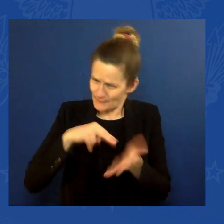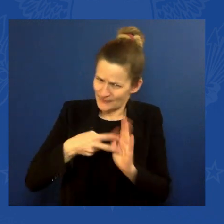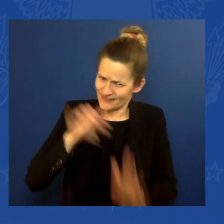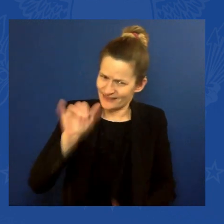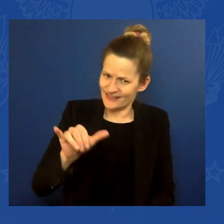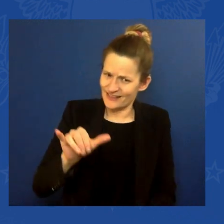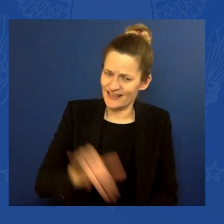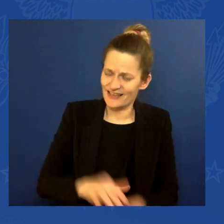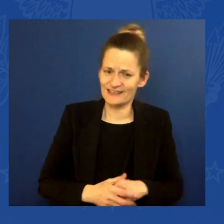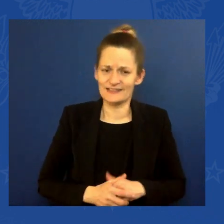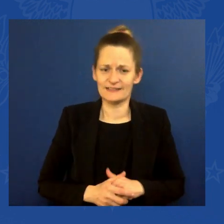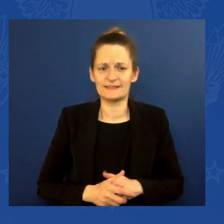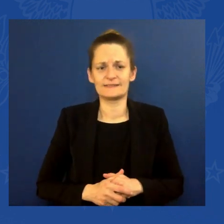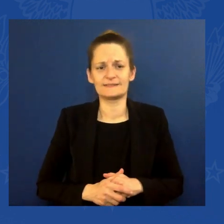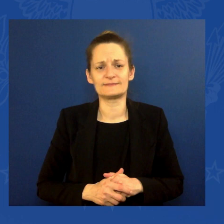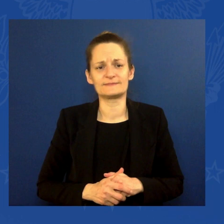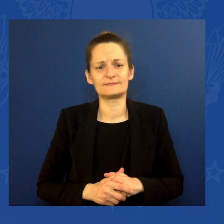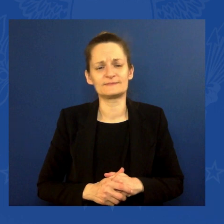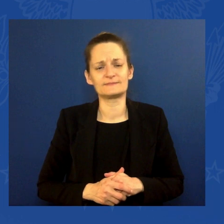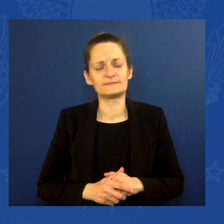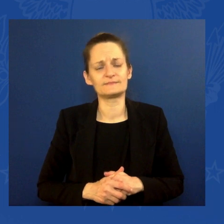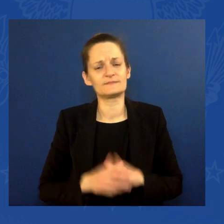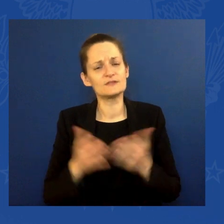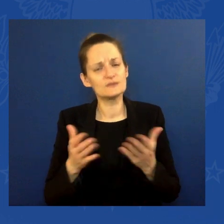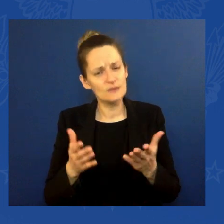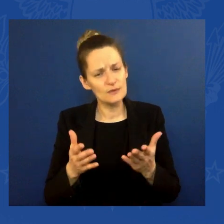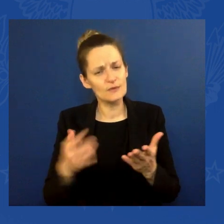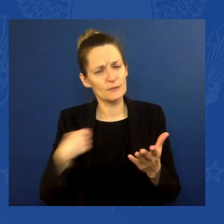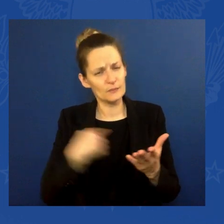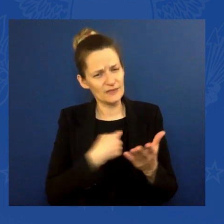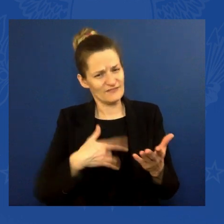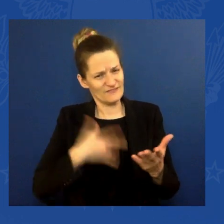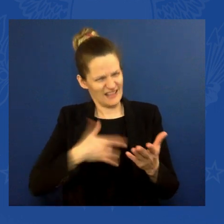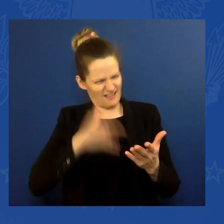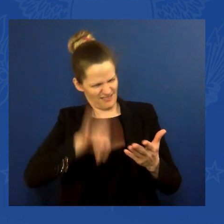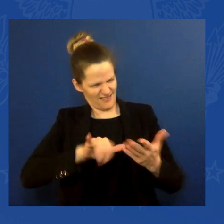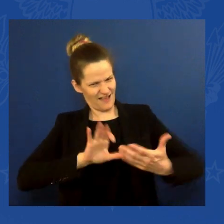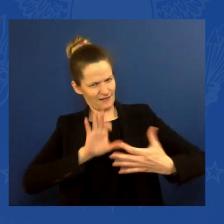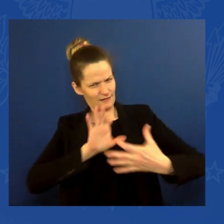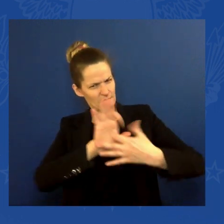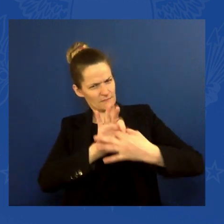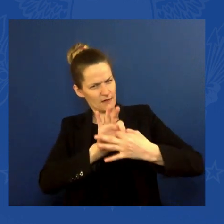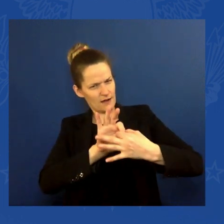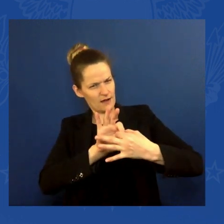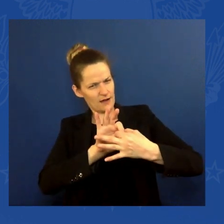We feel it across America, especially during the week of St. Patrick's Day in cities and towns big and small.